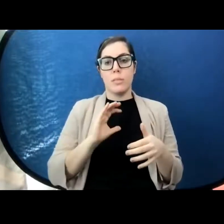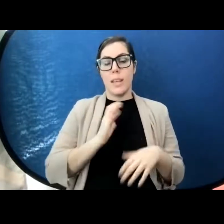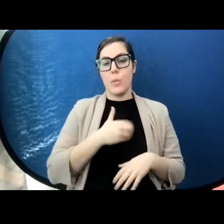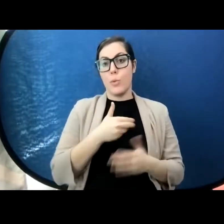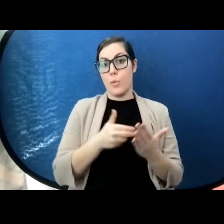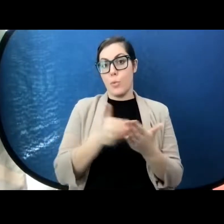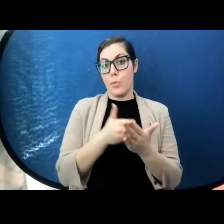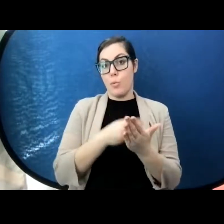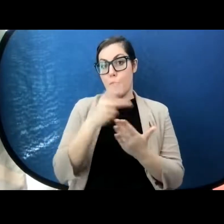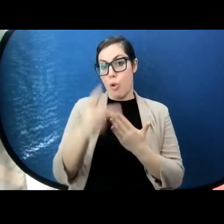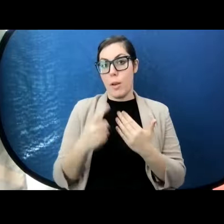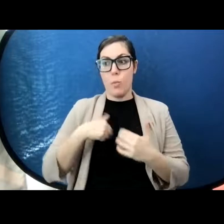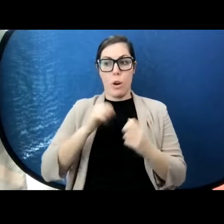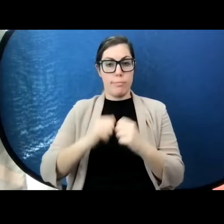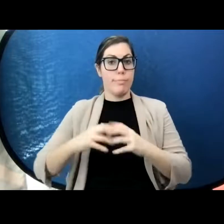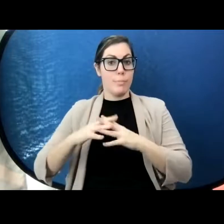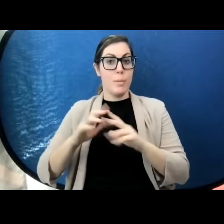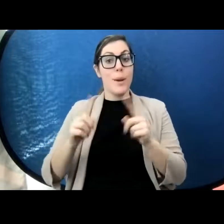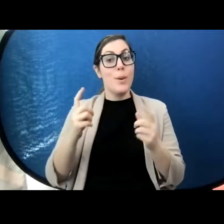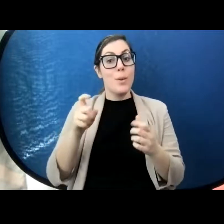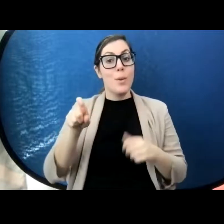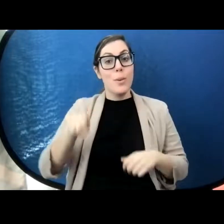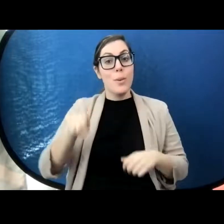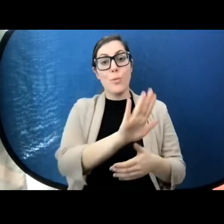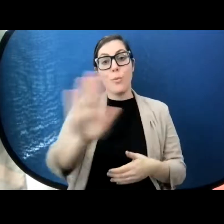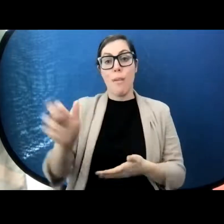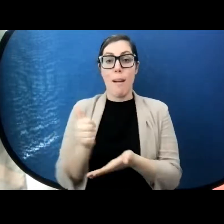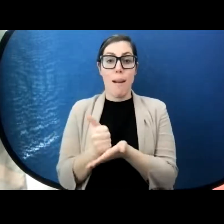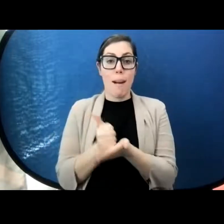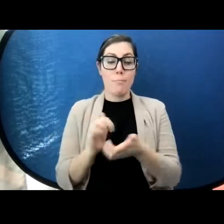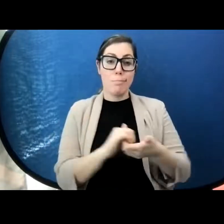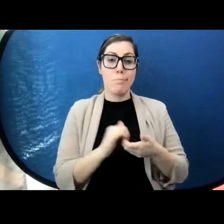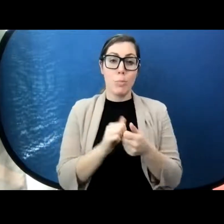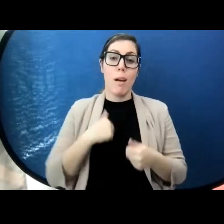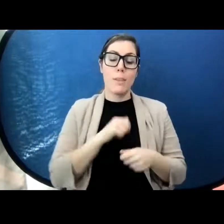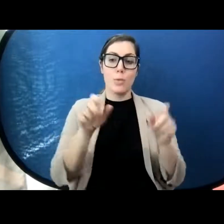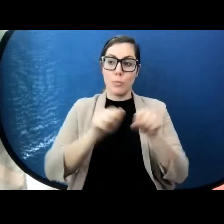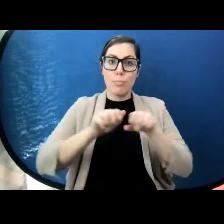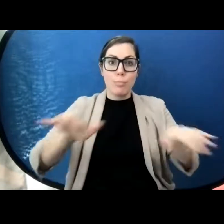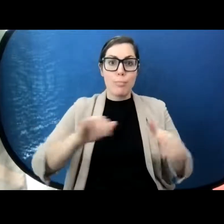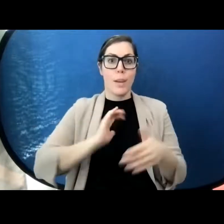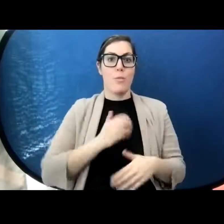and we need your help to work with us to get this program out, so I'm going to explain what the